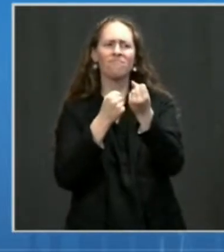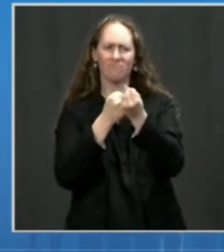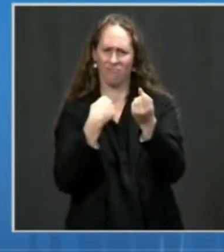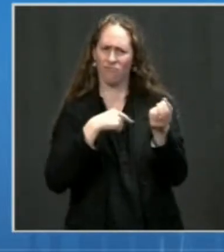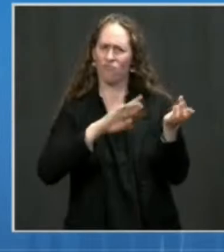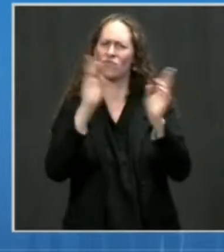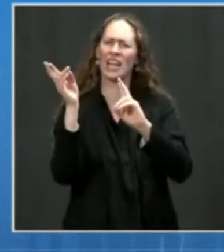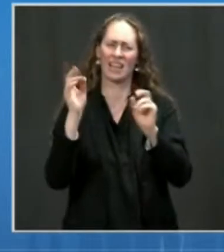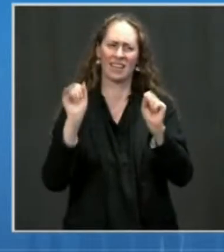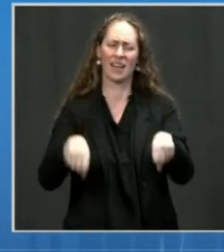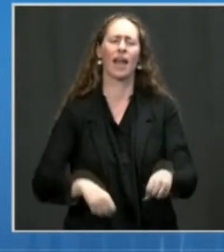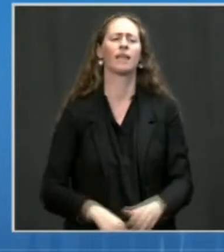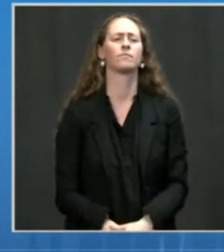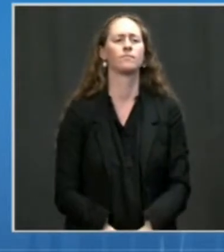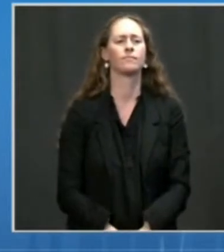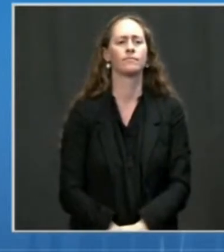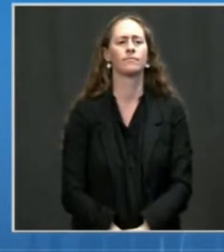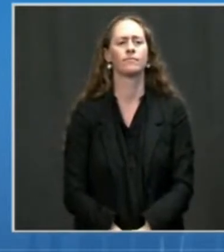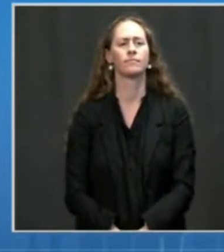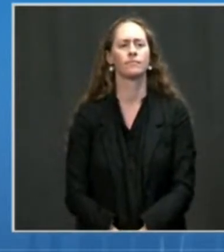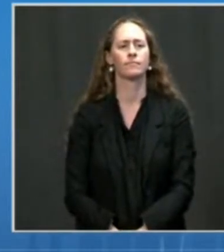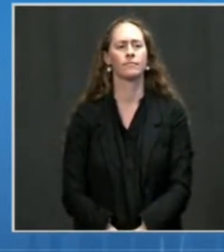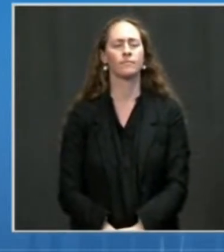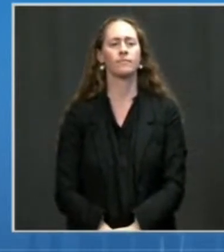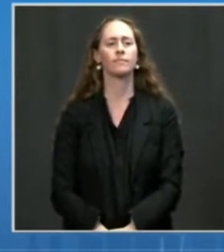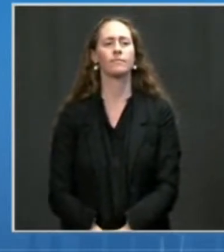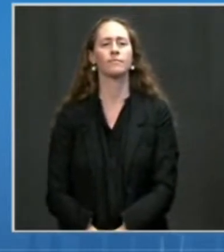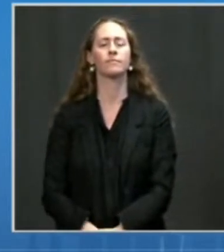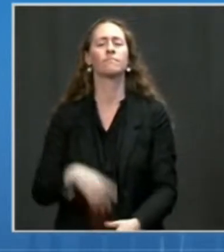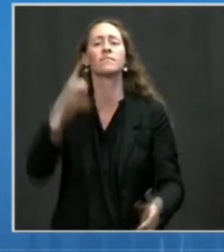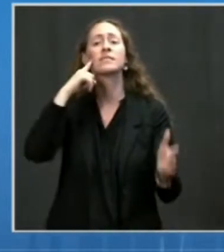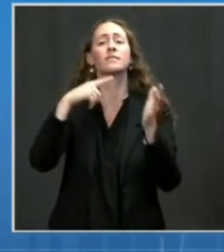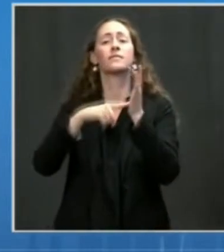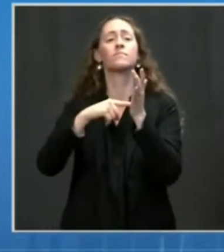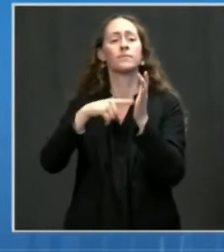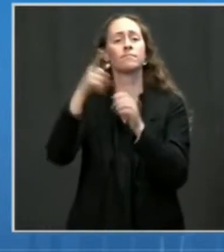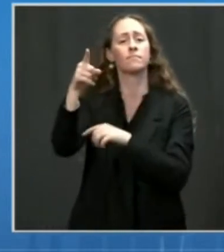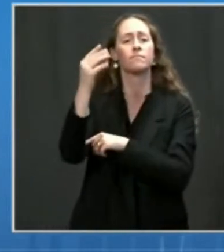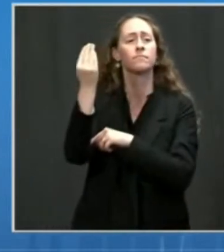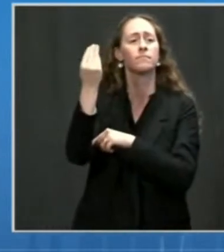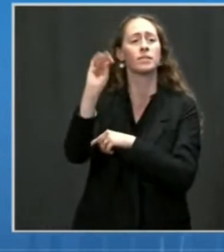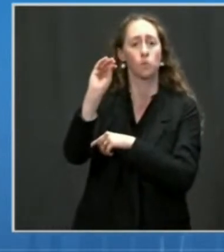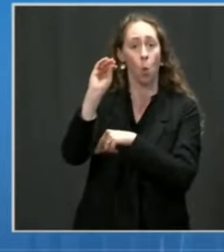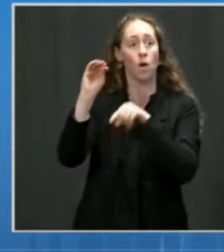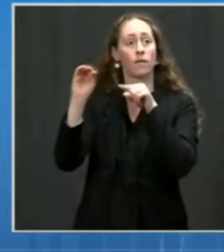INCREASING TREATMENTS, VACCINE